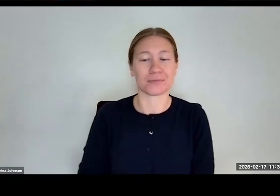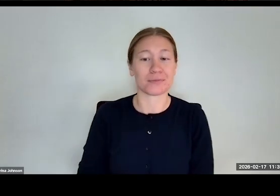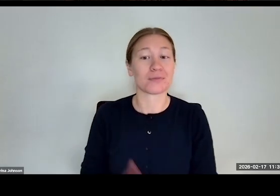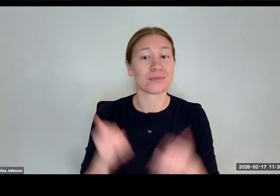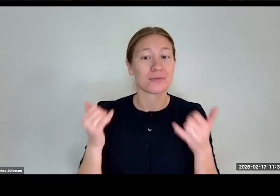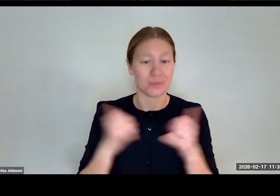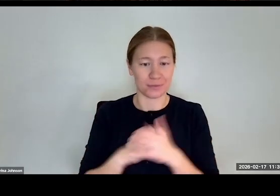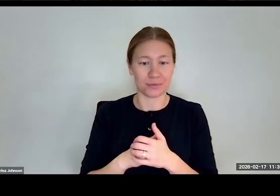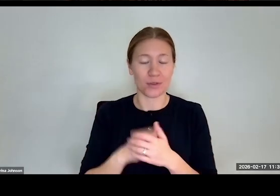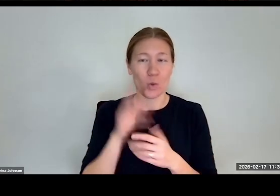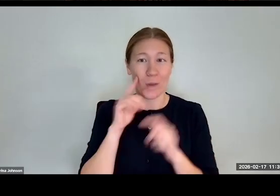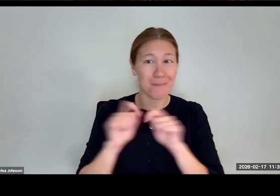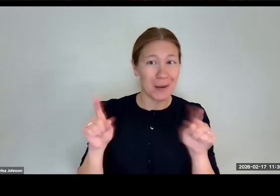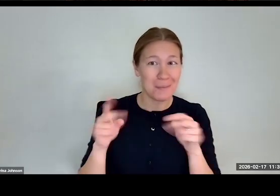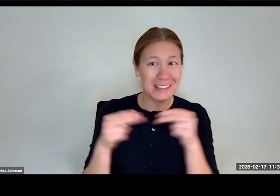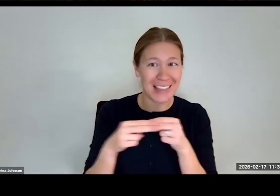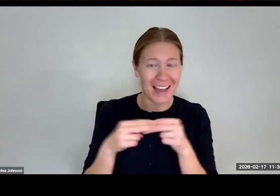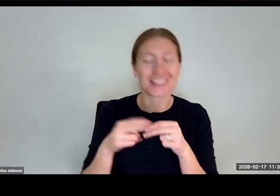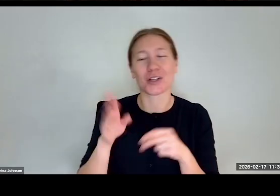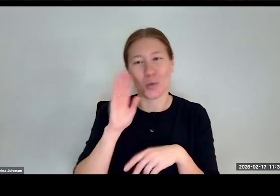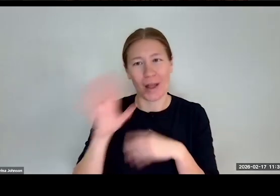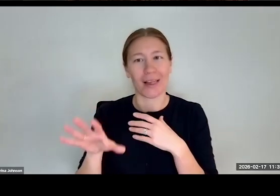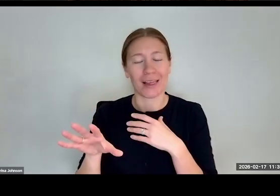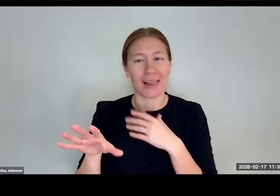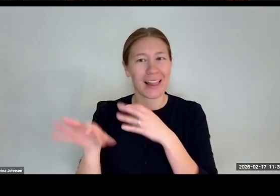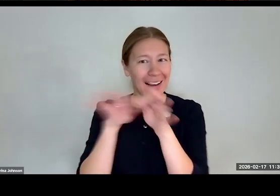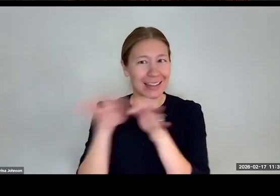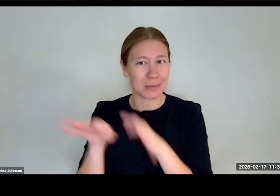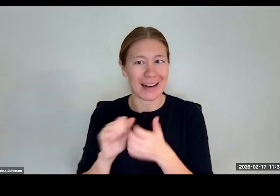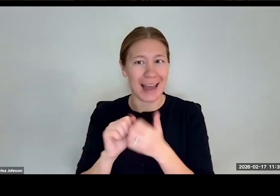that you'll receive, there are instructions for how to go through and password protect your file so